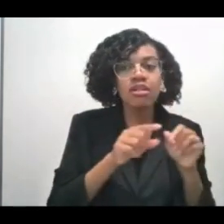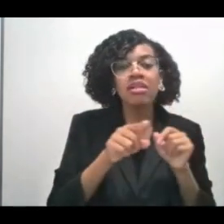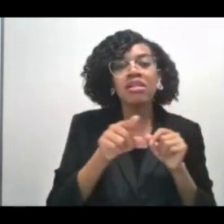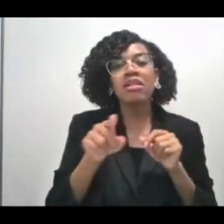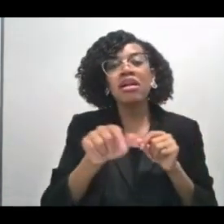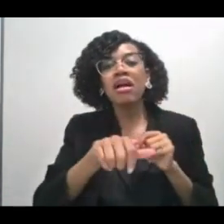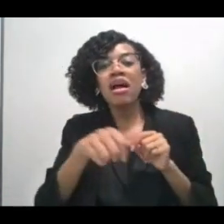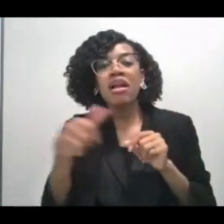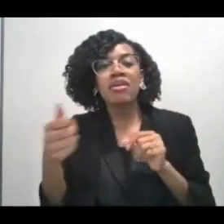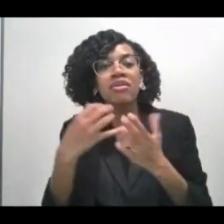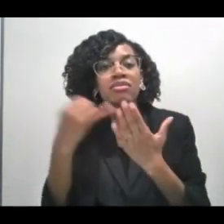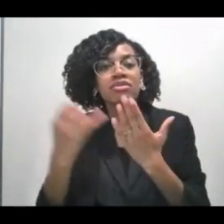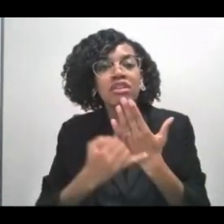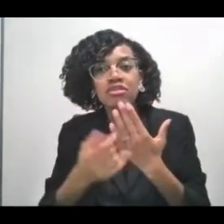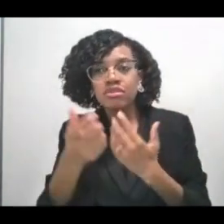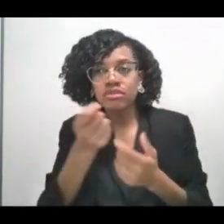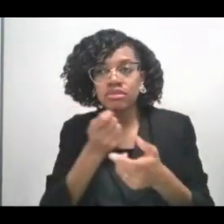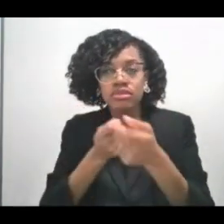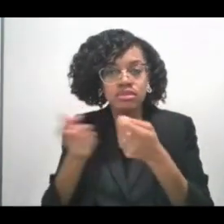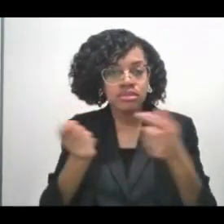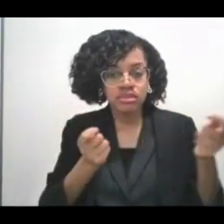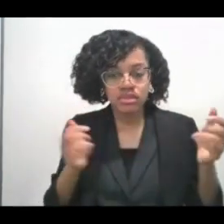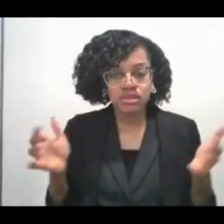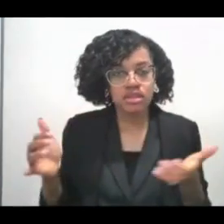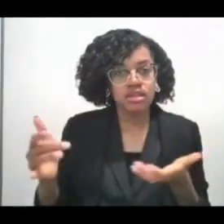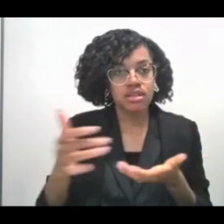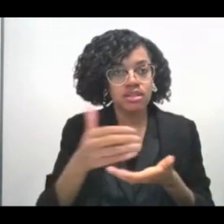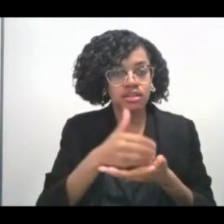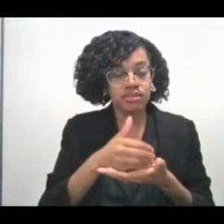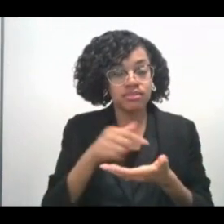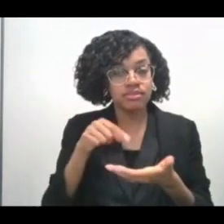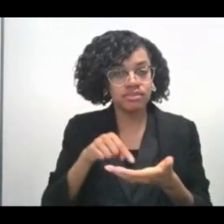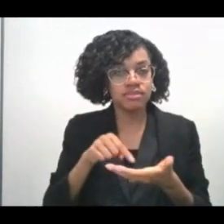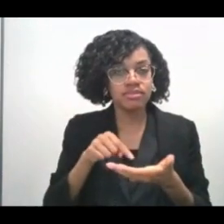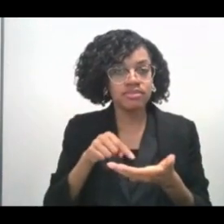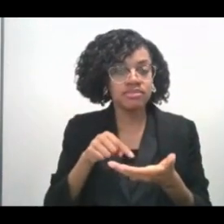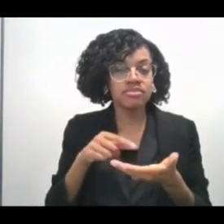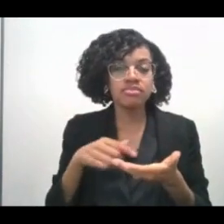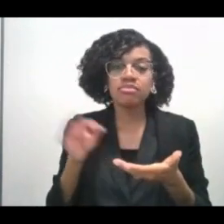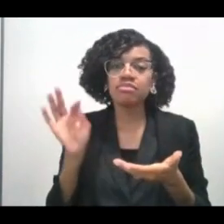compelling sources to draw on when you're in your application